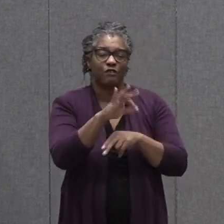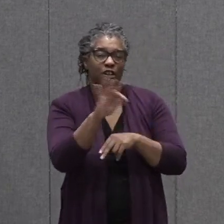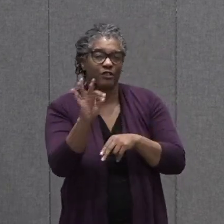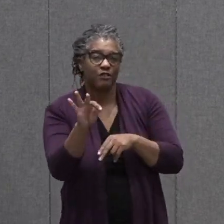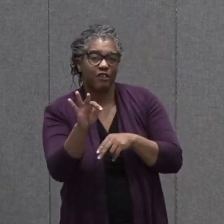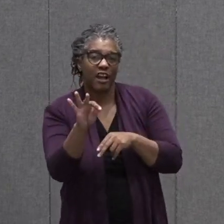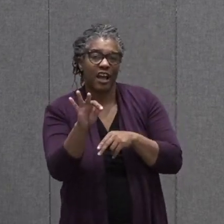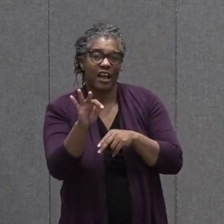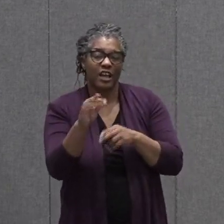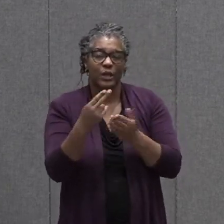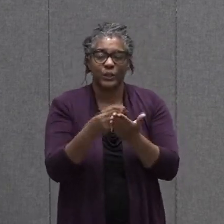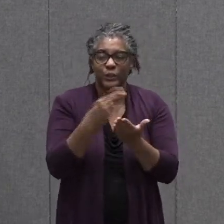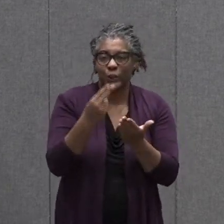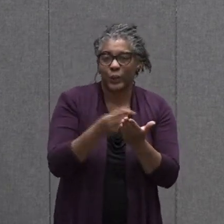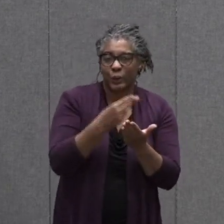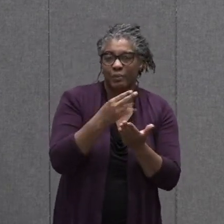and Jelly.